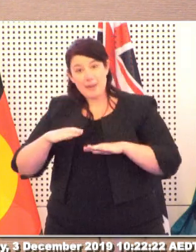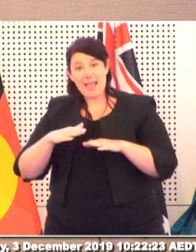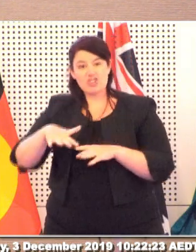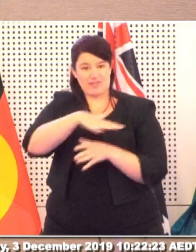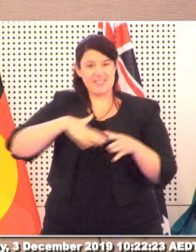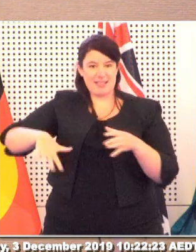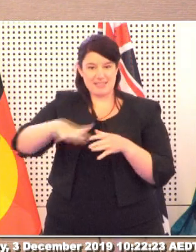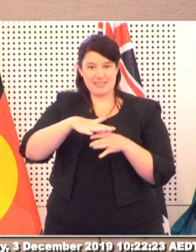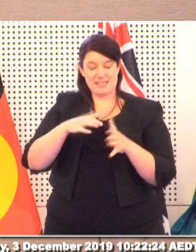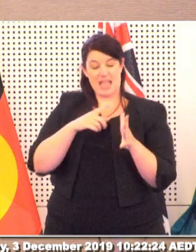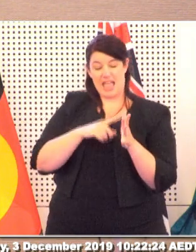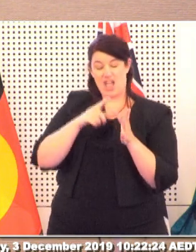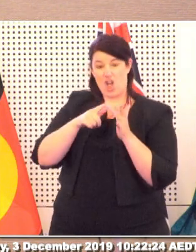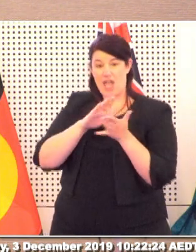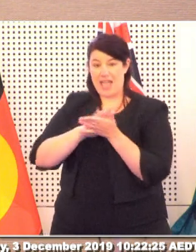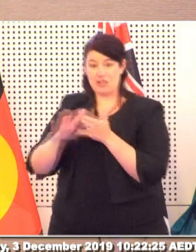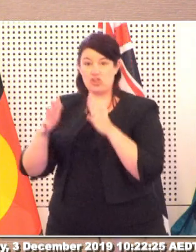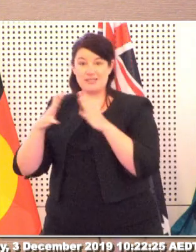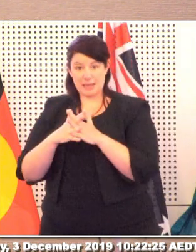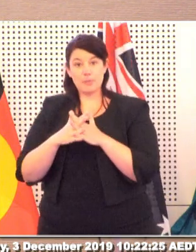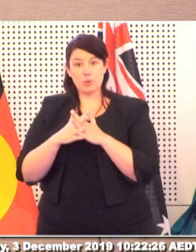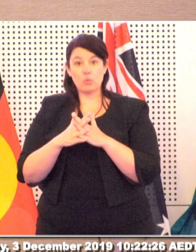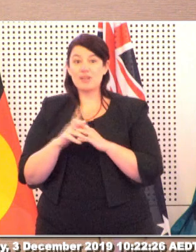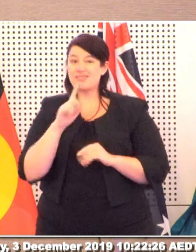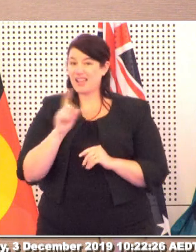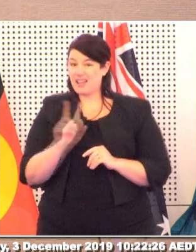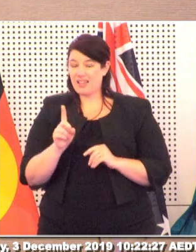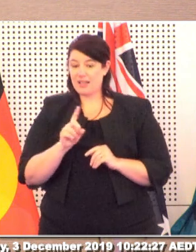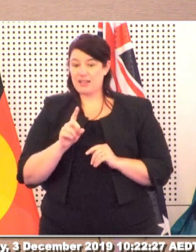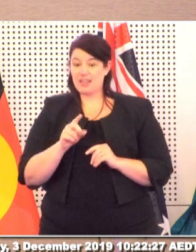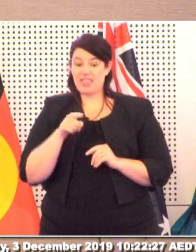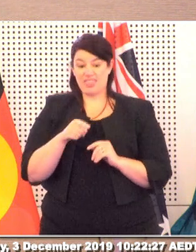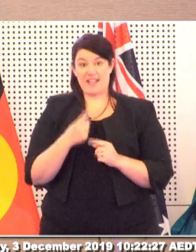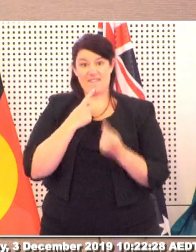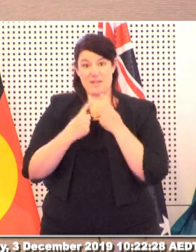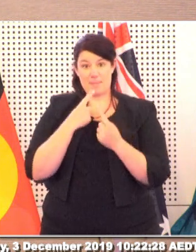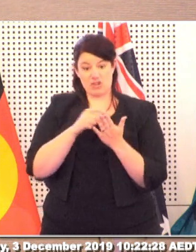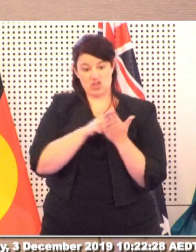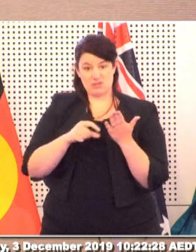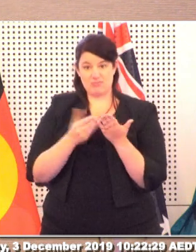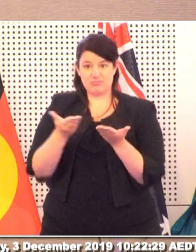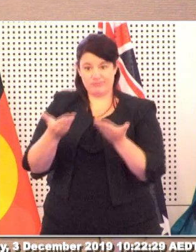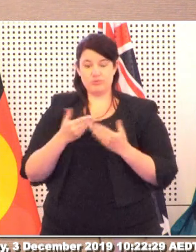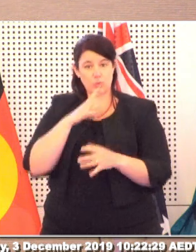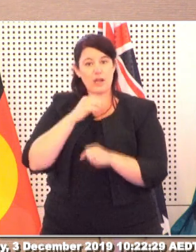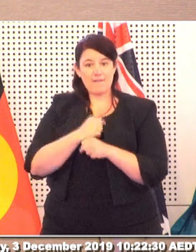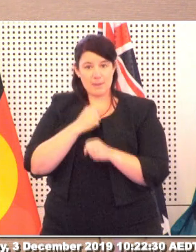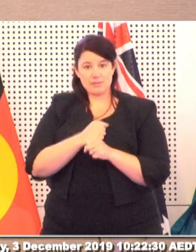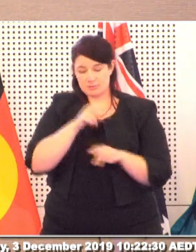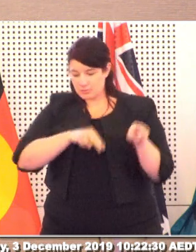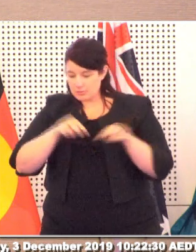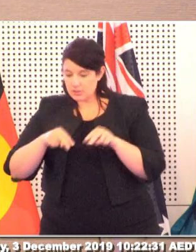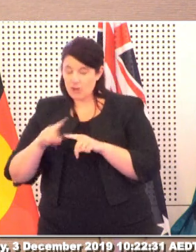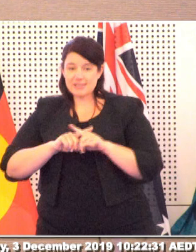The AIHW records the data on different disability services, including the